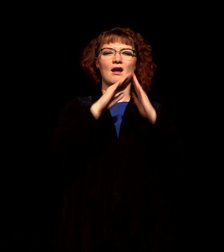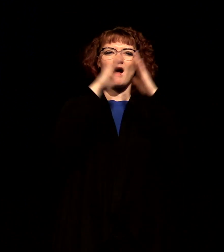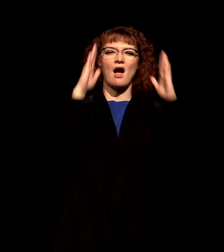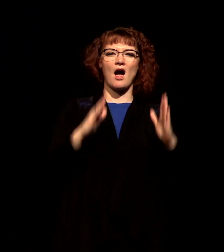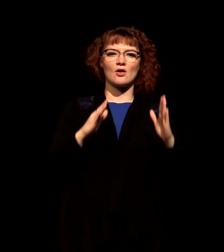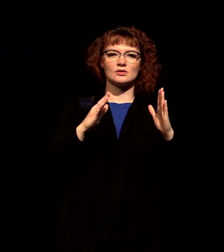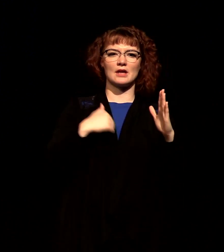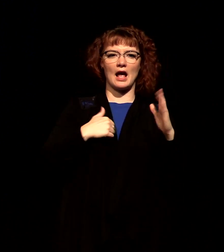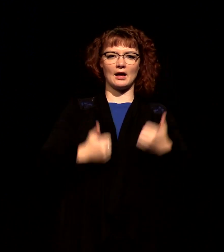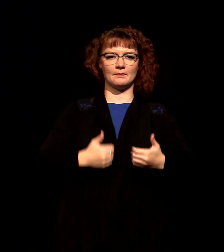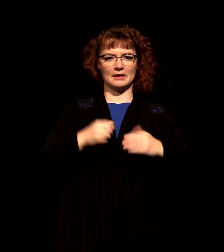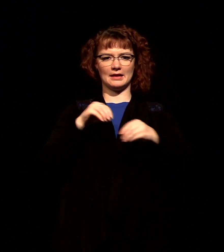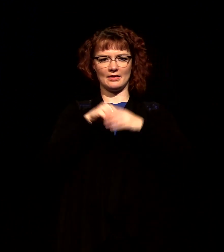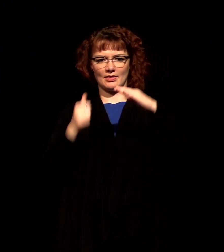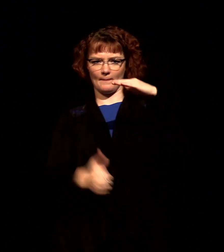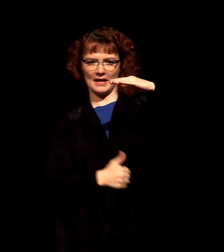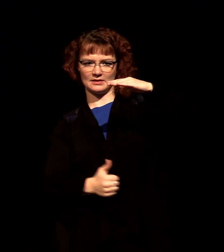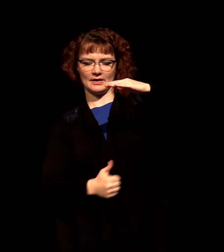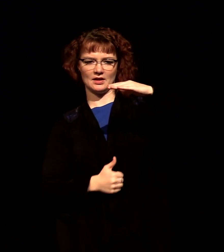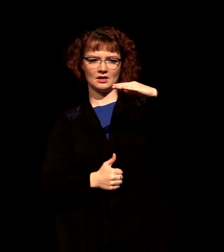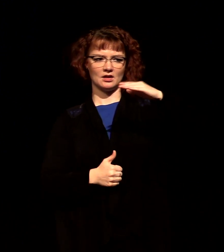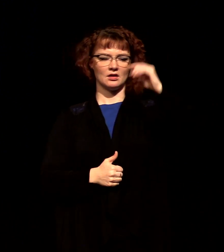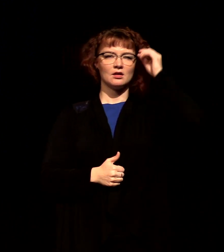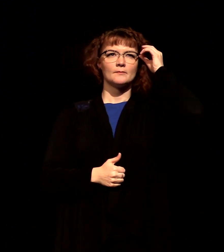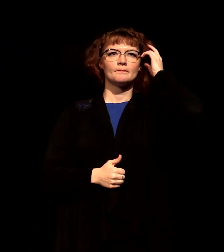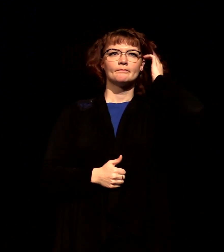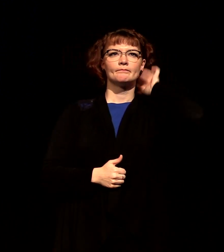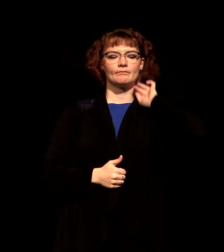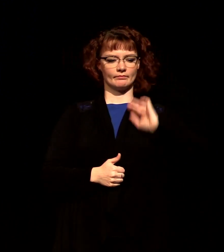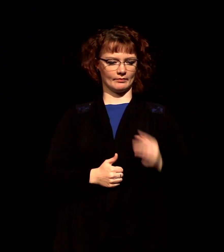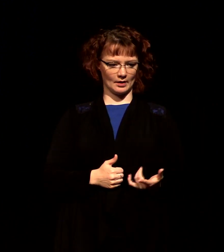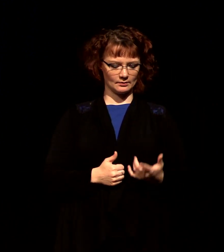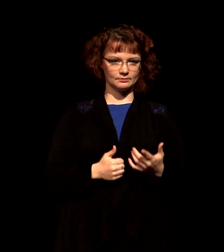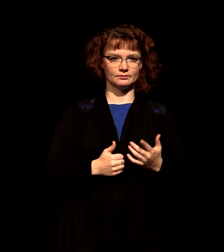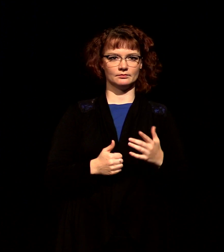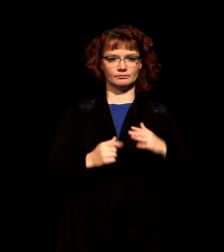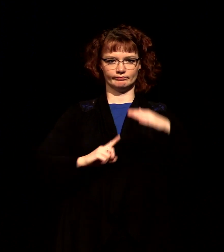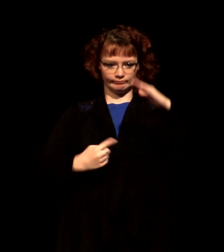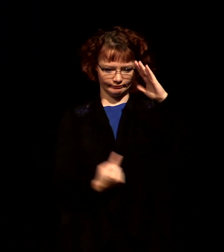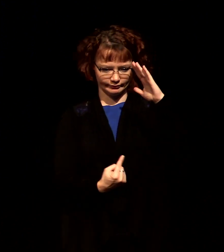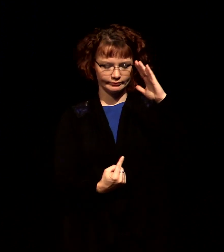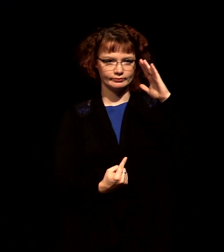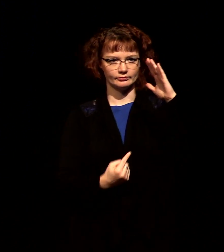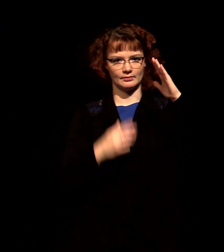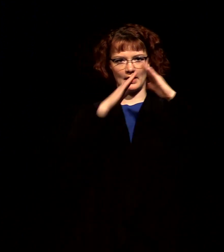Salem, they don't build houses in basements. But in Illinois, they do. And the you in the basement of this house, and the